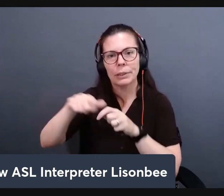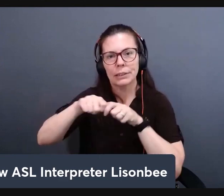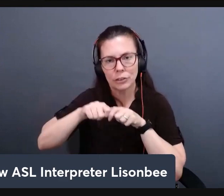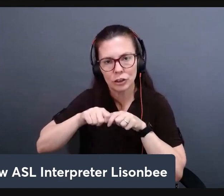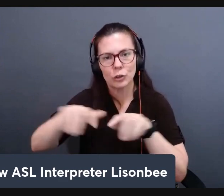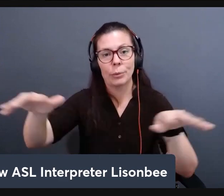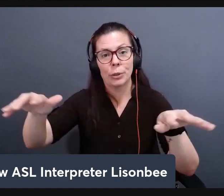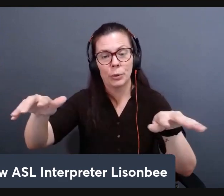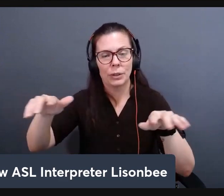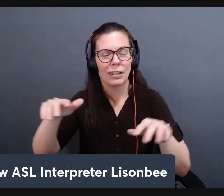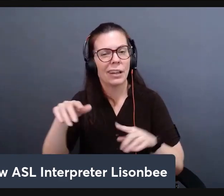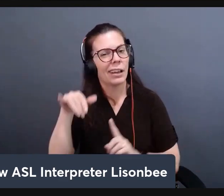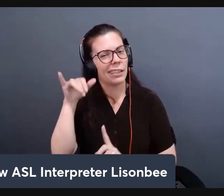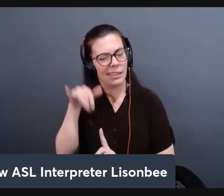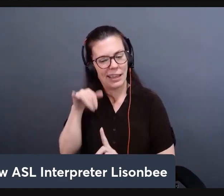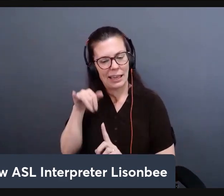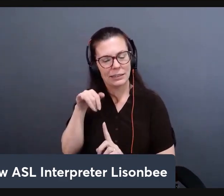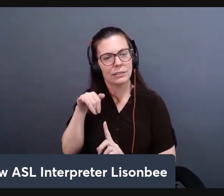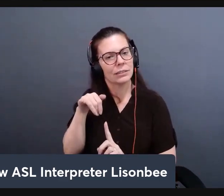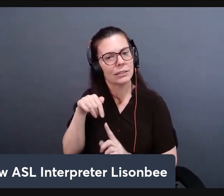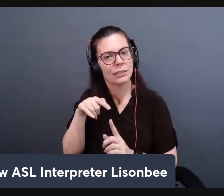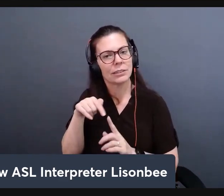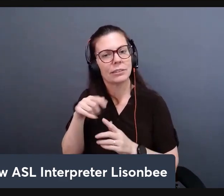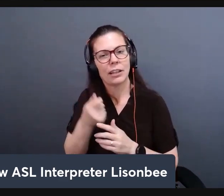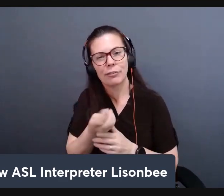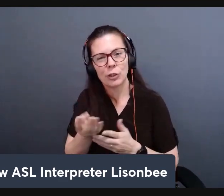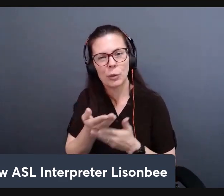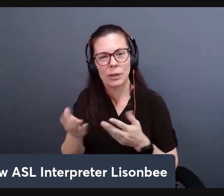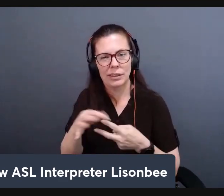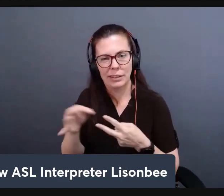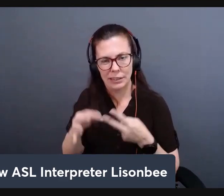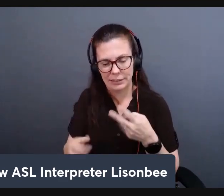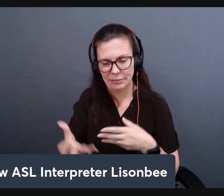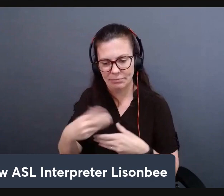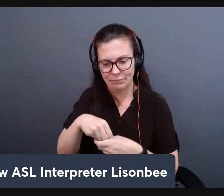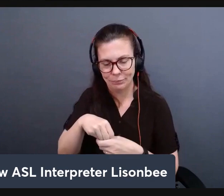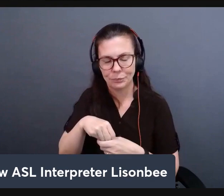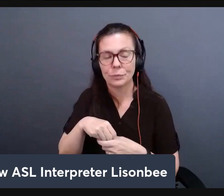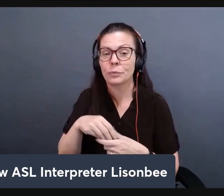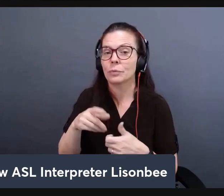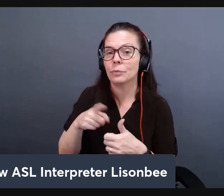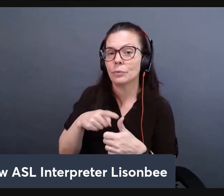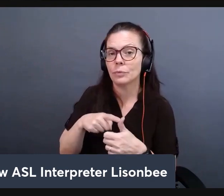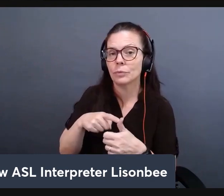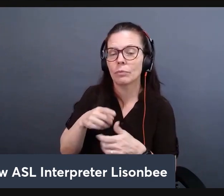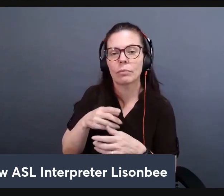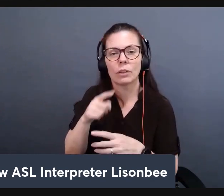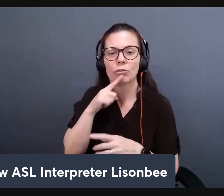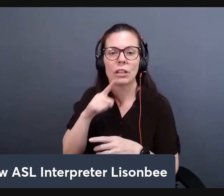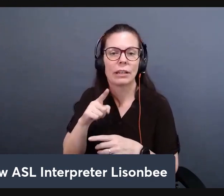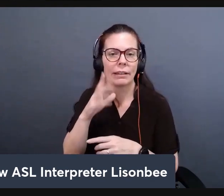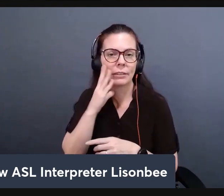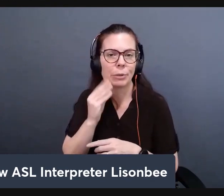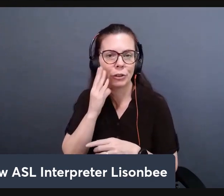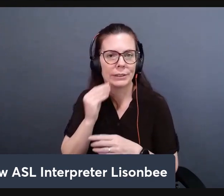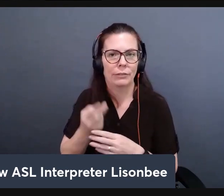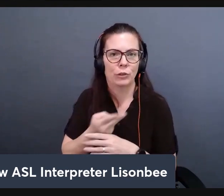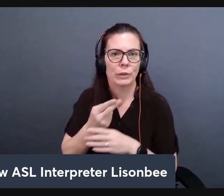And really, it's come down to a couple factors. The main factor first of all, being just the experience of using container.